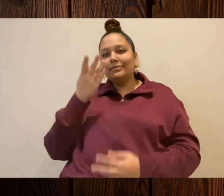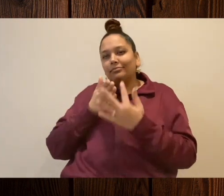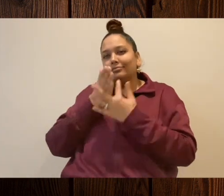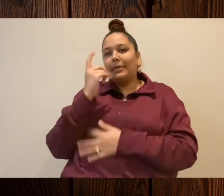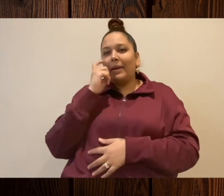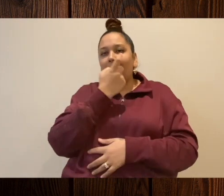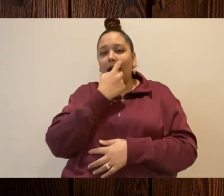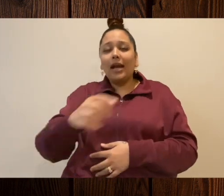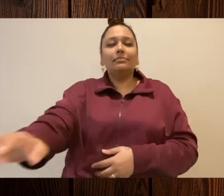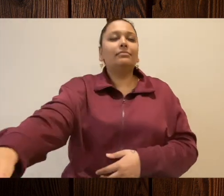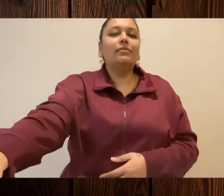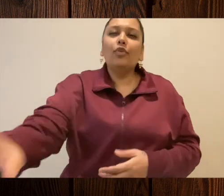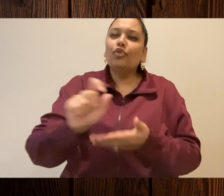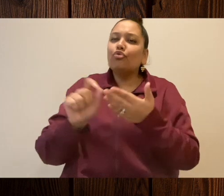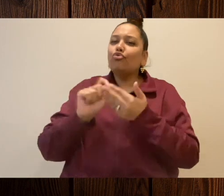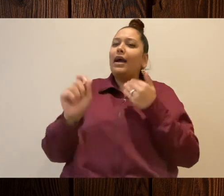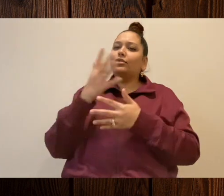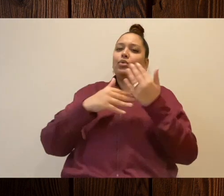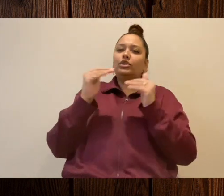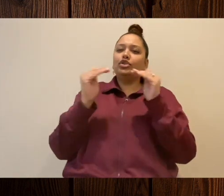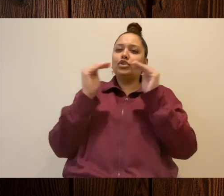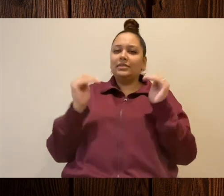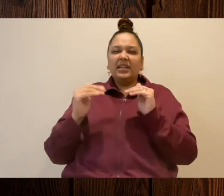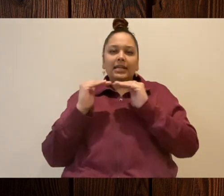mandate, for lack of a better word, or the way that I want to